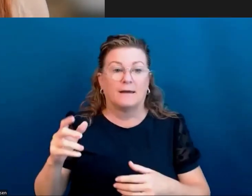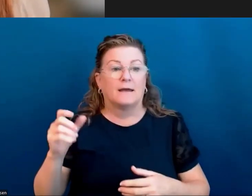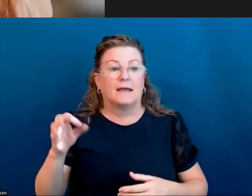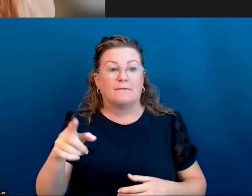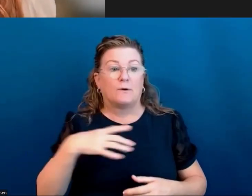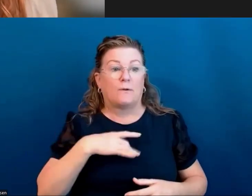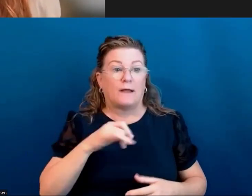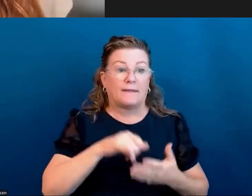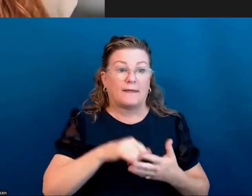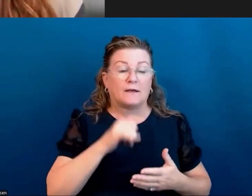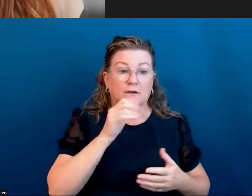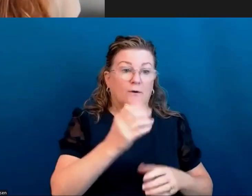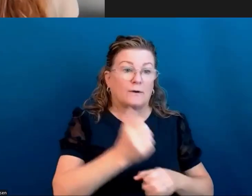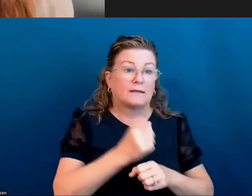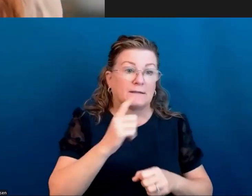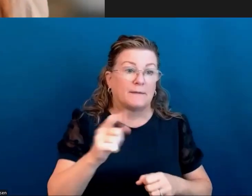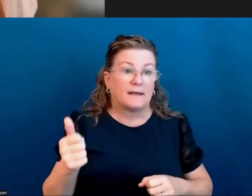you don't get something else. And why are you making five